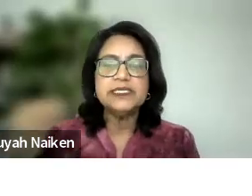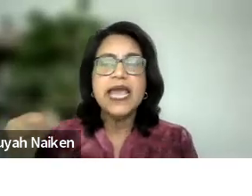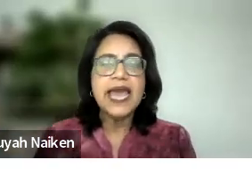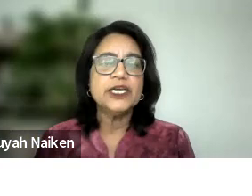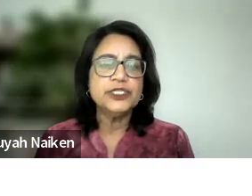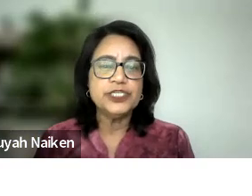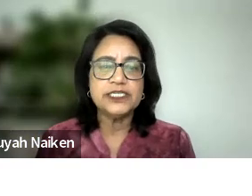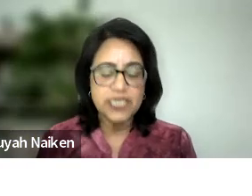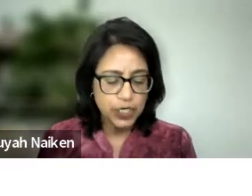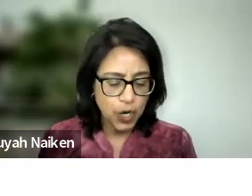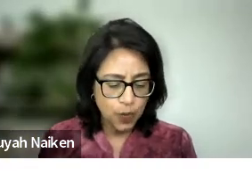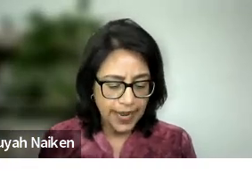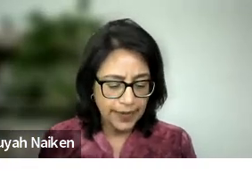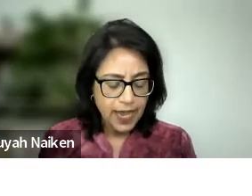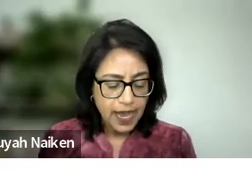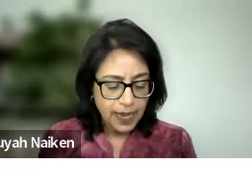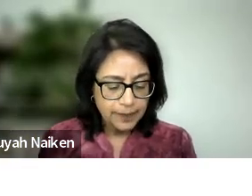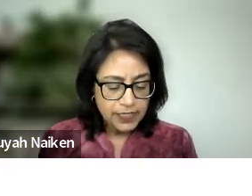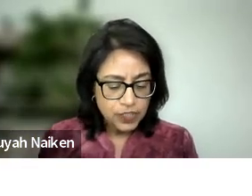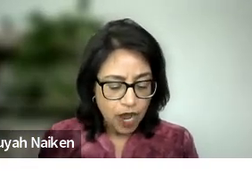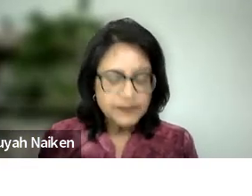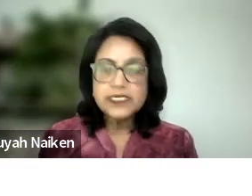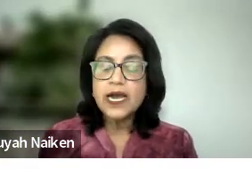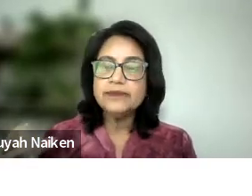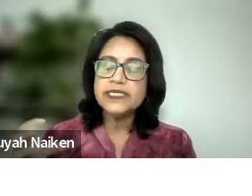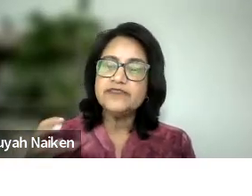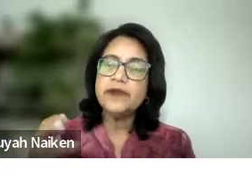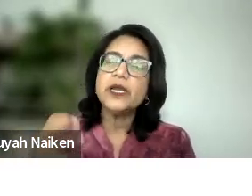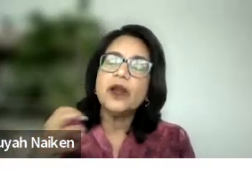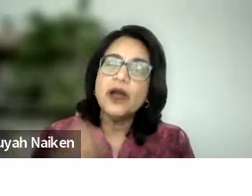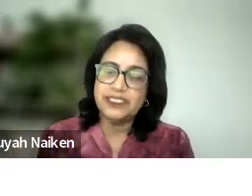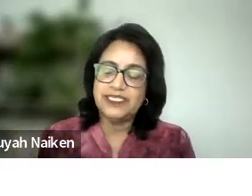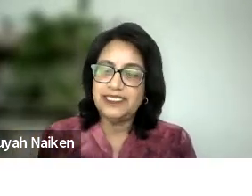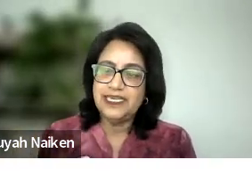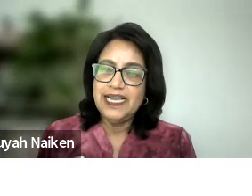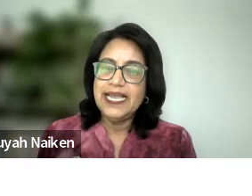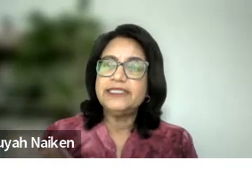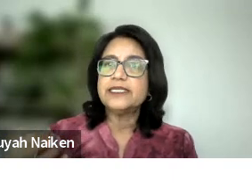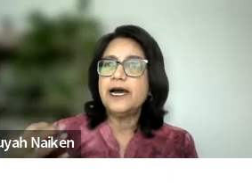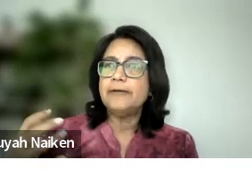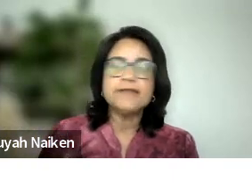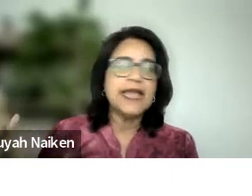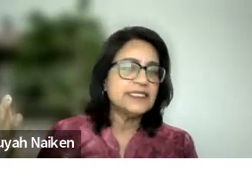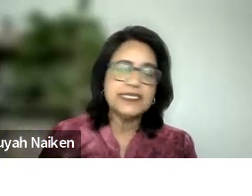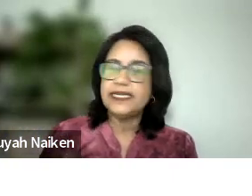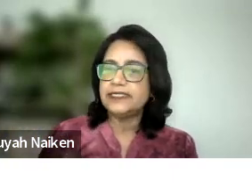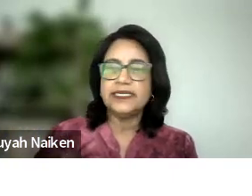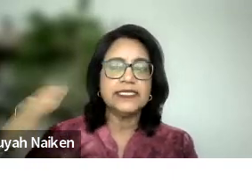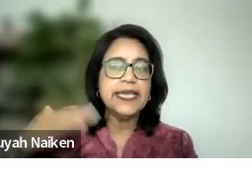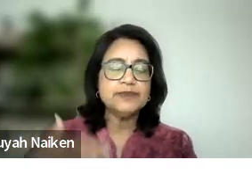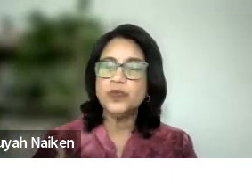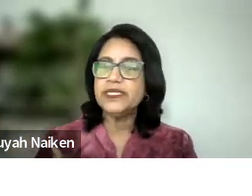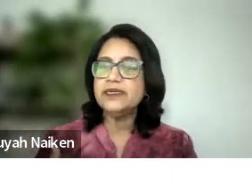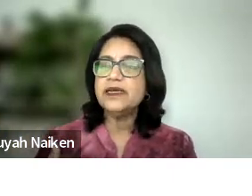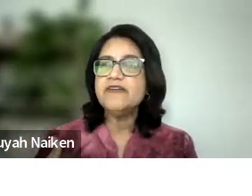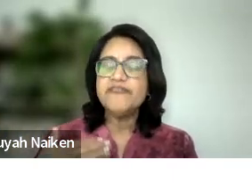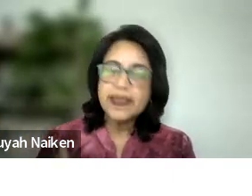If I treat it, it can go away.